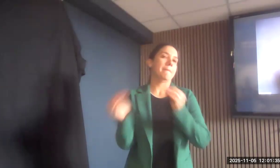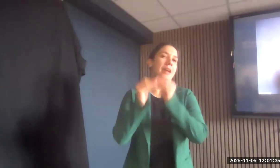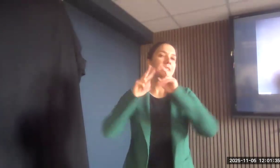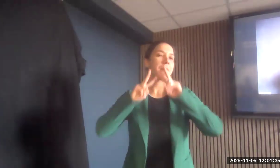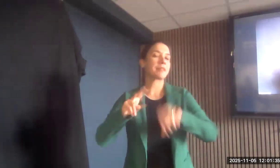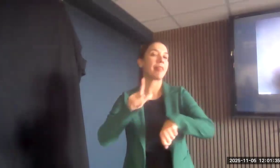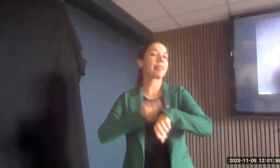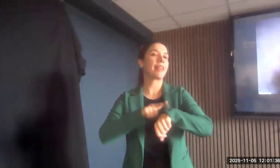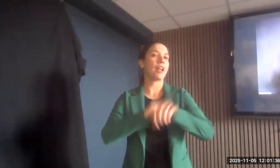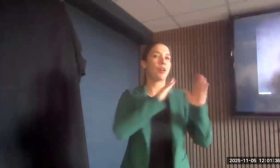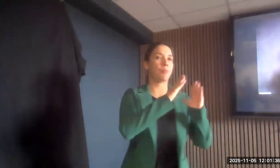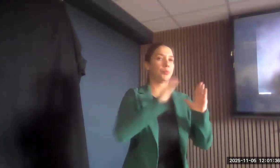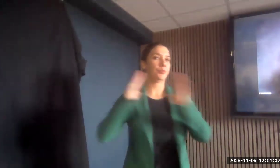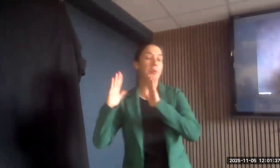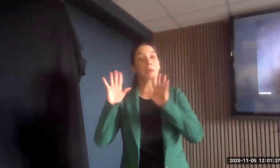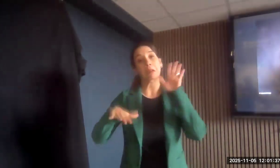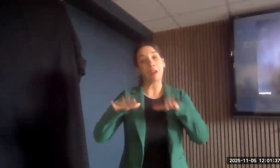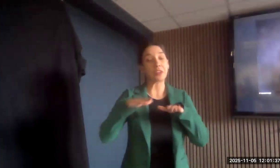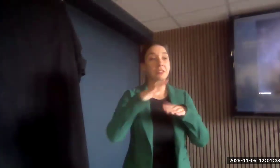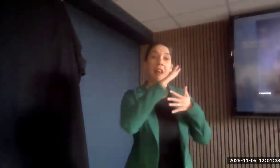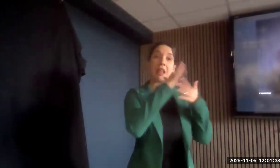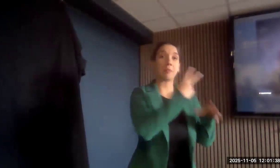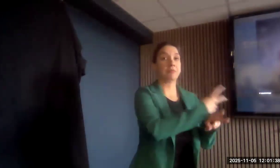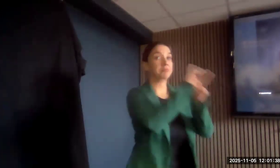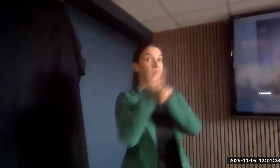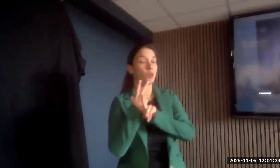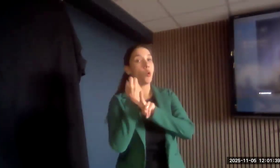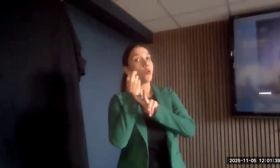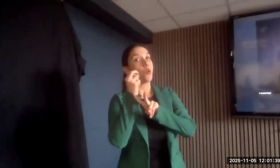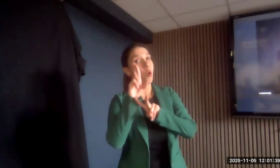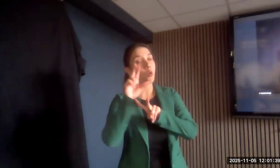And yes, I think we need more research into that.